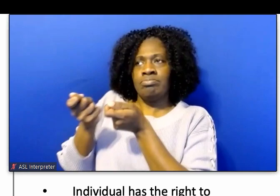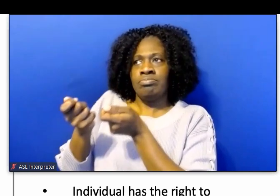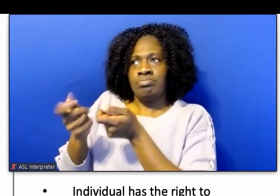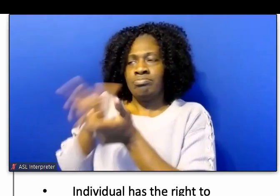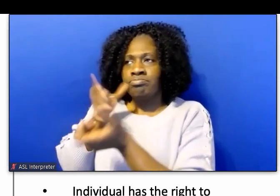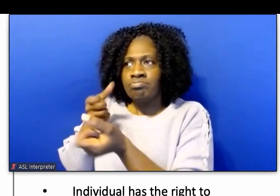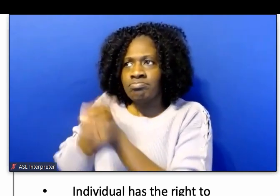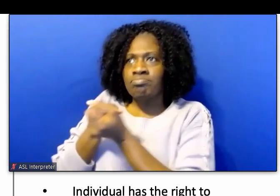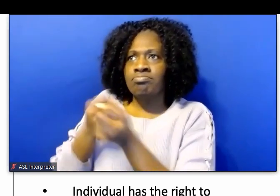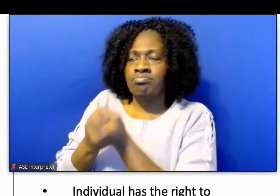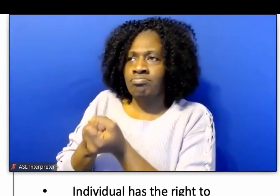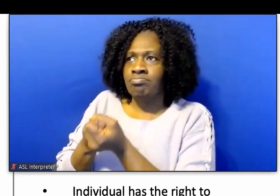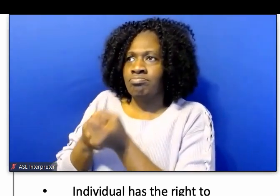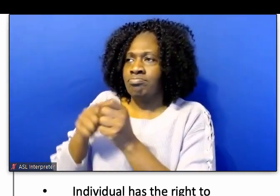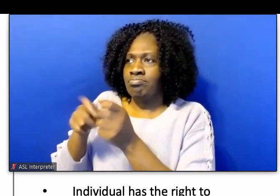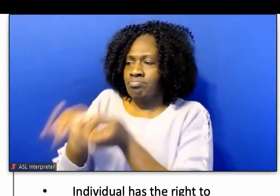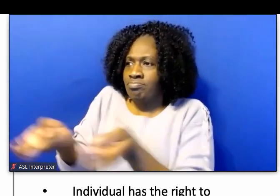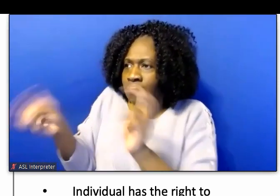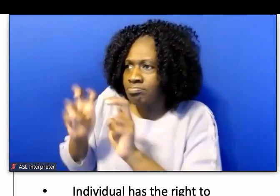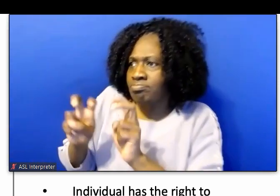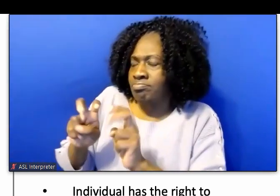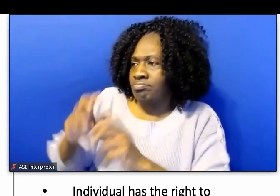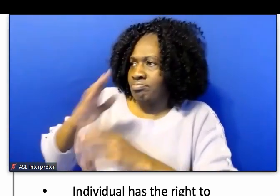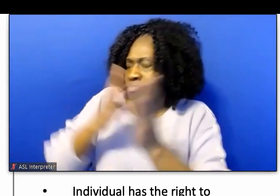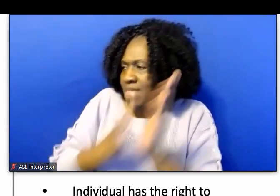have them be in the planning; have them lead the activity...